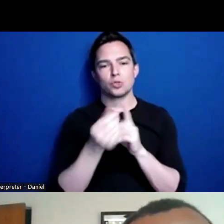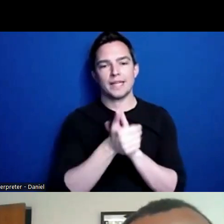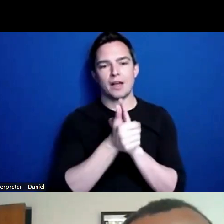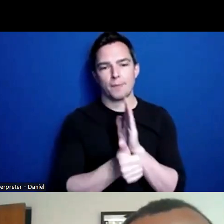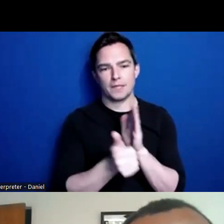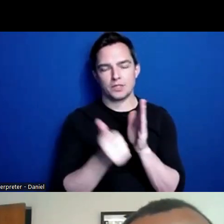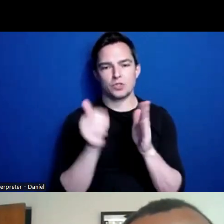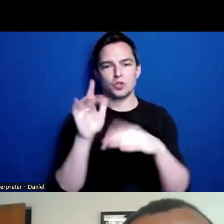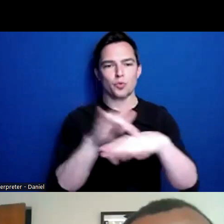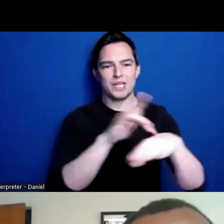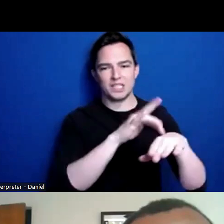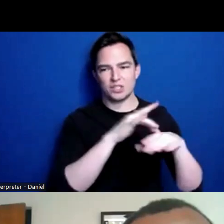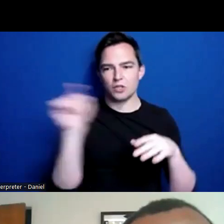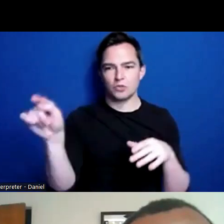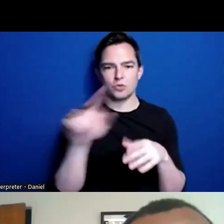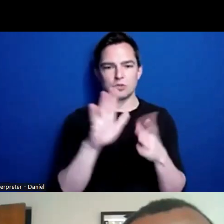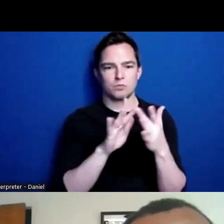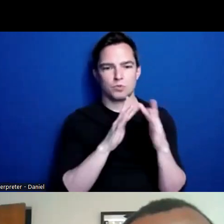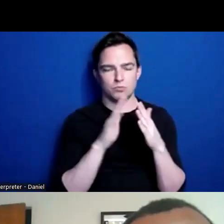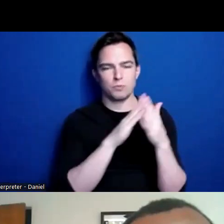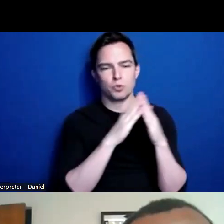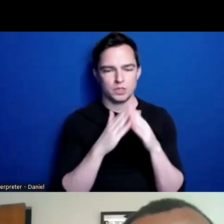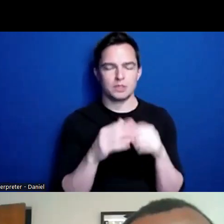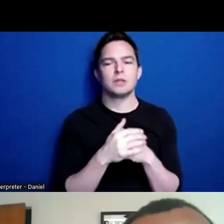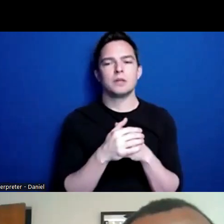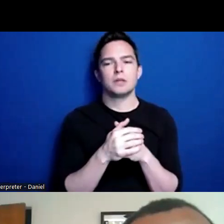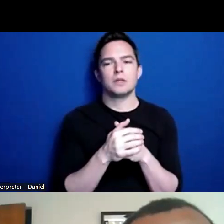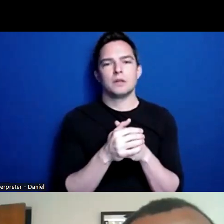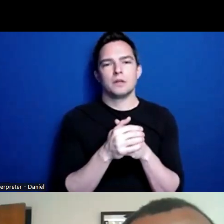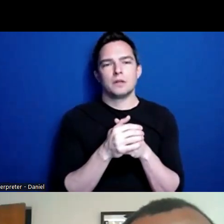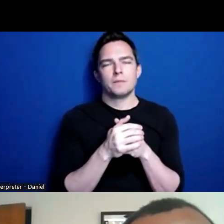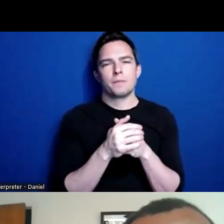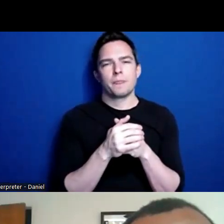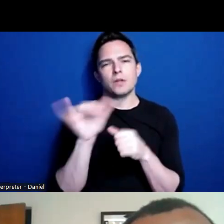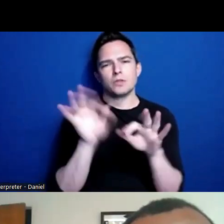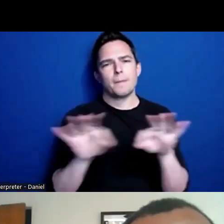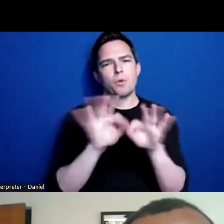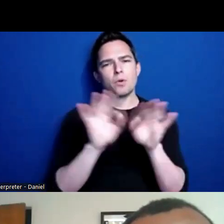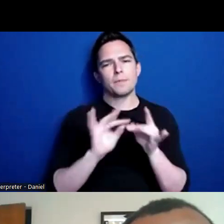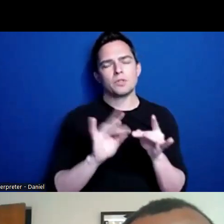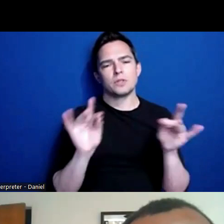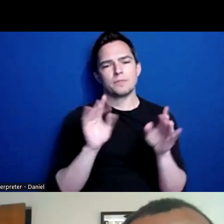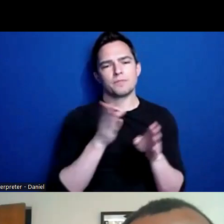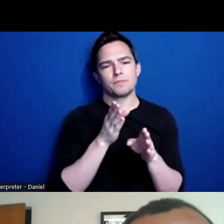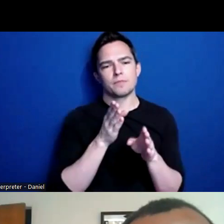communities. And I think it is also important to mention that community organizations that may not